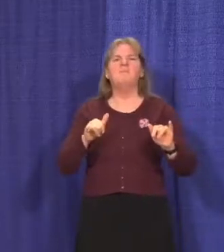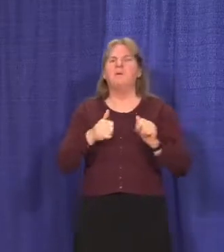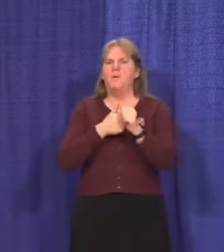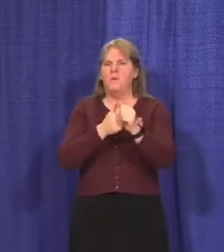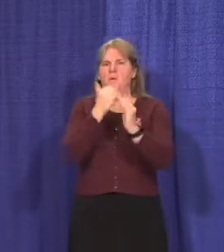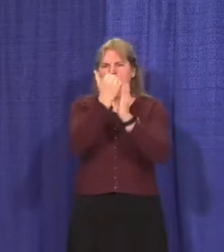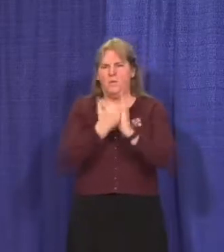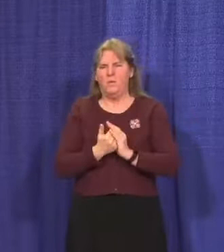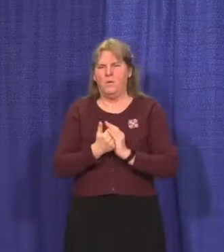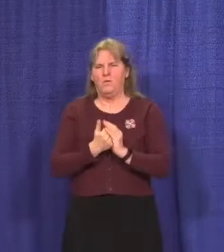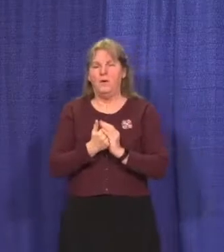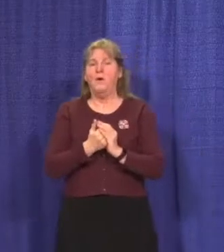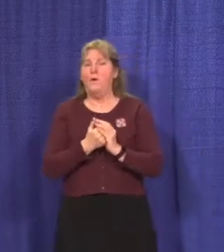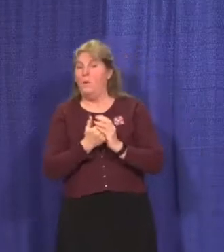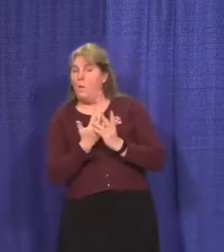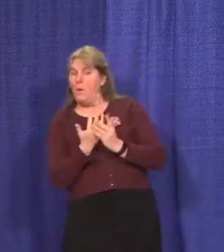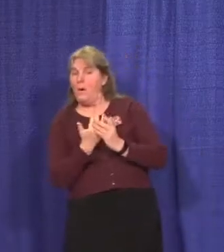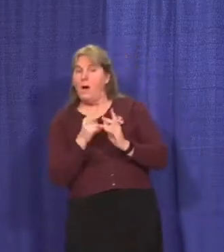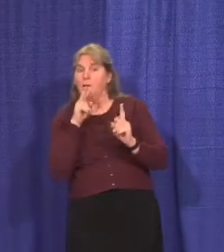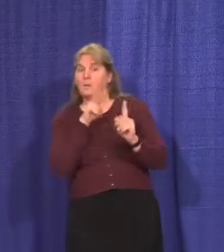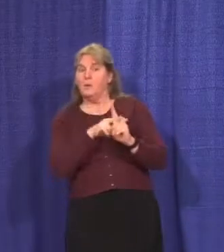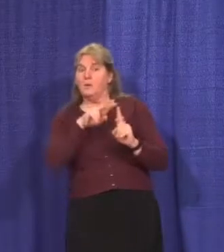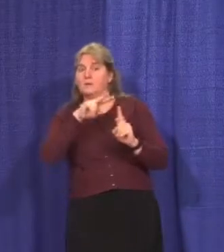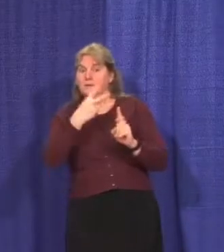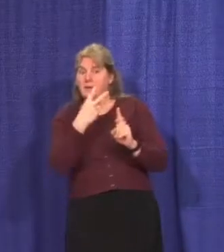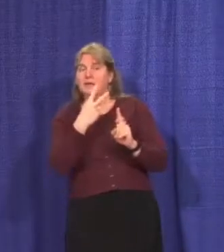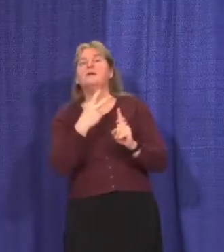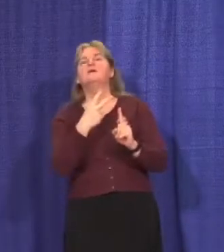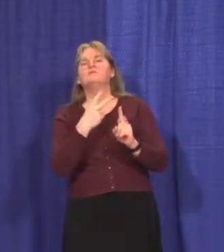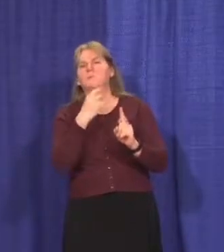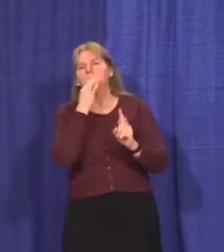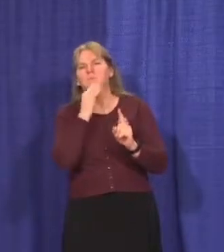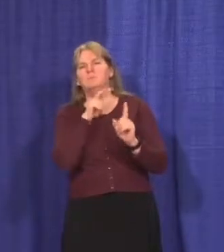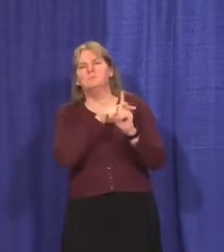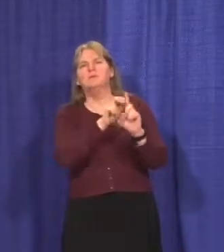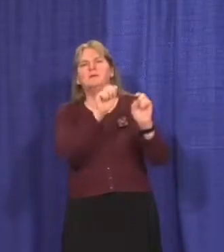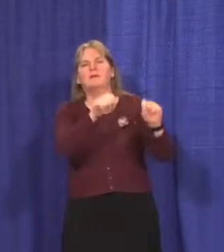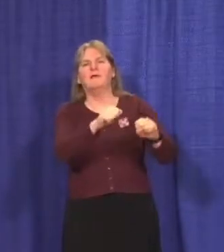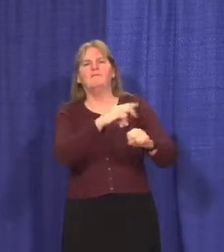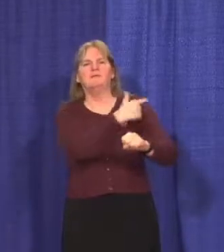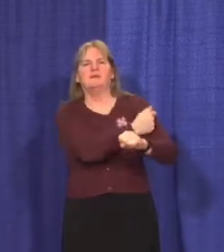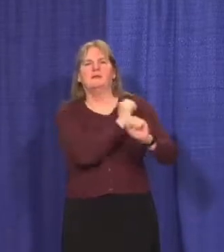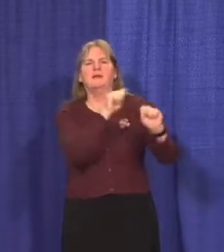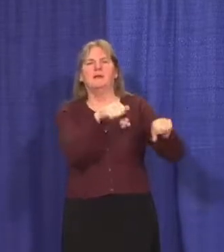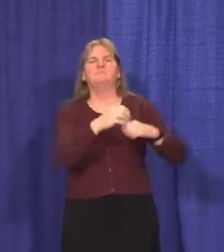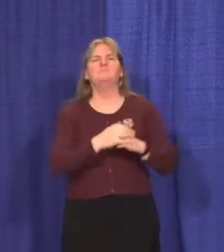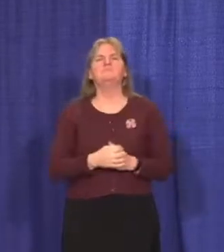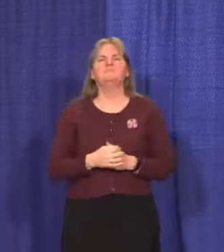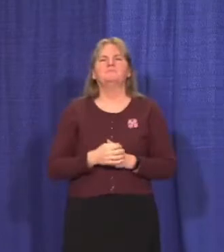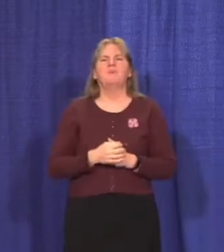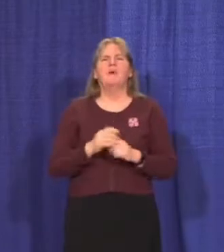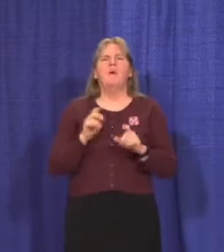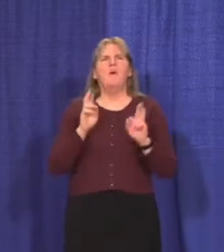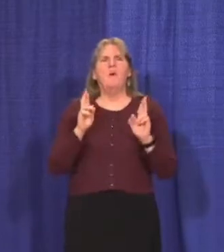soon. We hope to be in a position to soon announce when we can continue with the first round